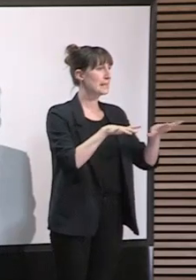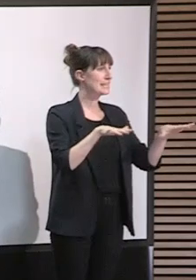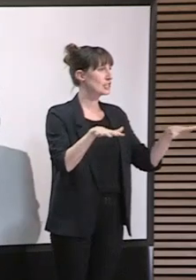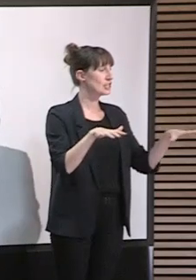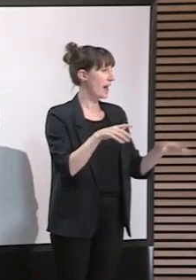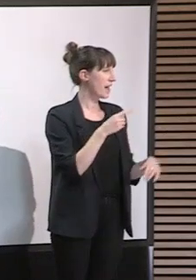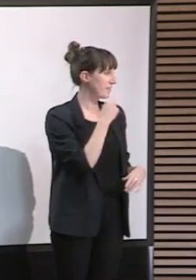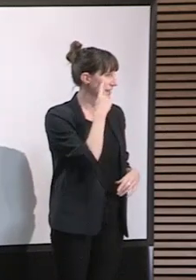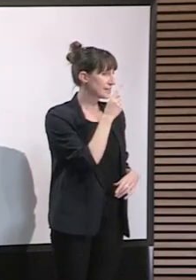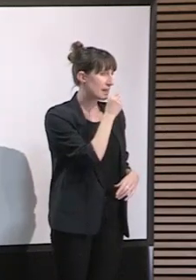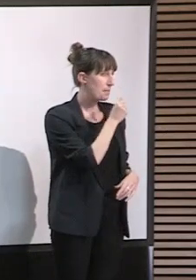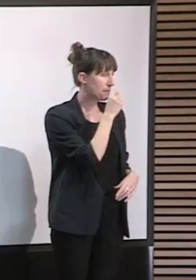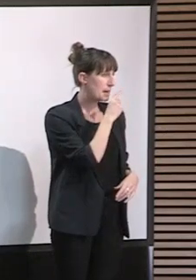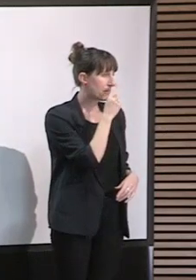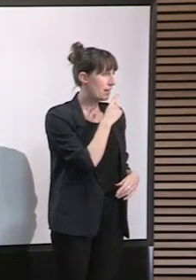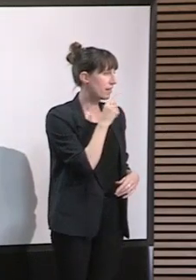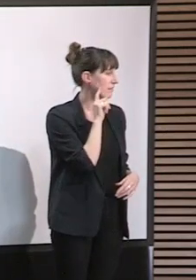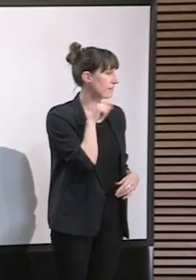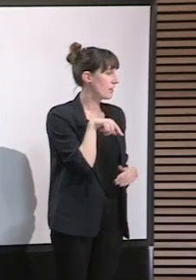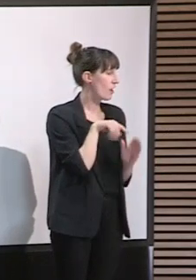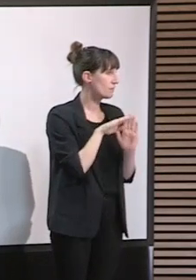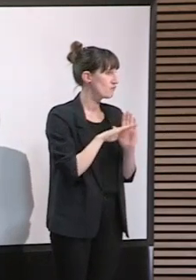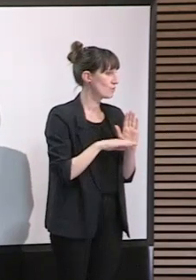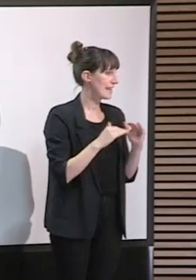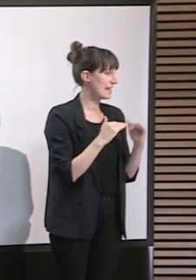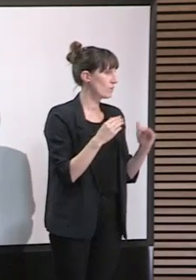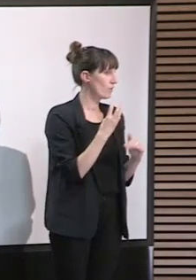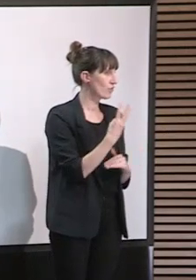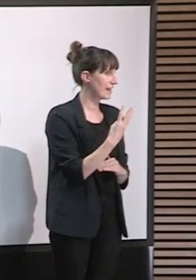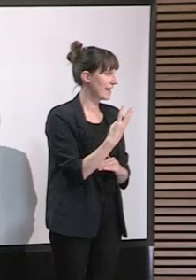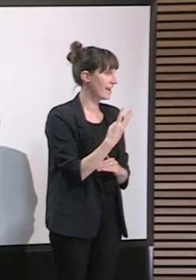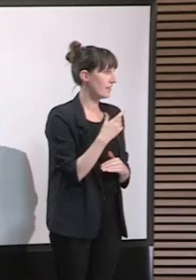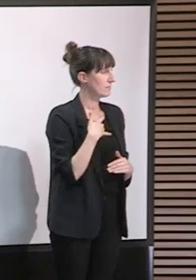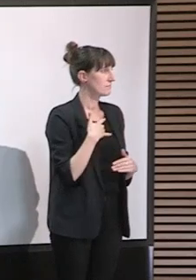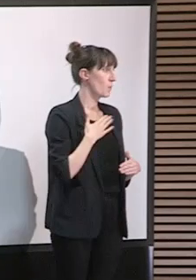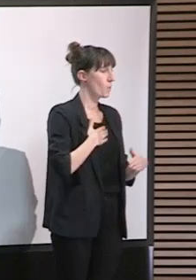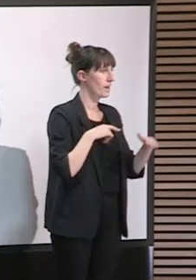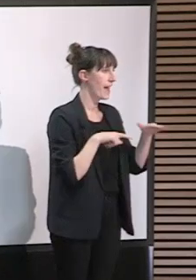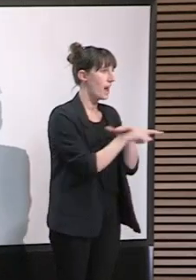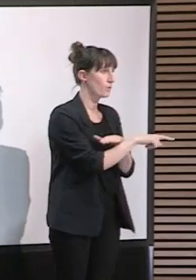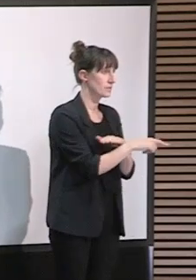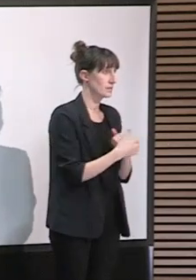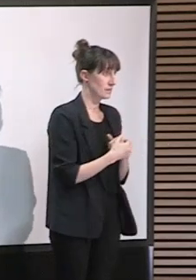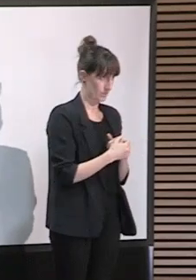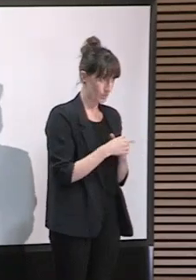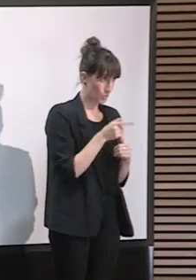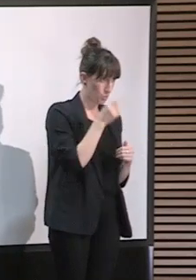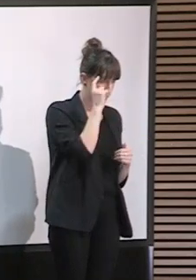beaches. There does seem to be a little bit of a relaxing of the mind maybe. Are you